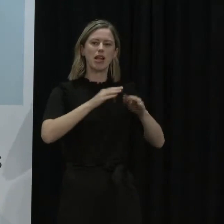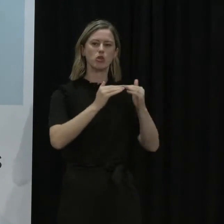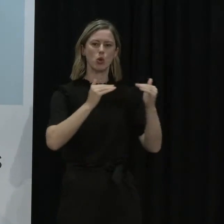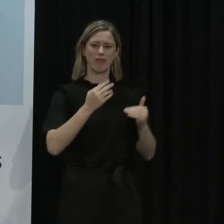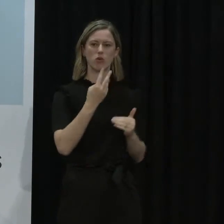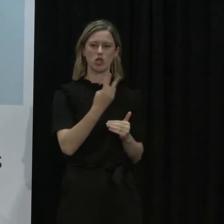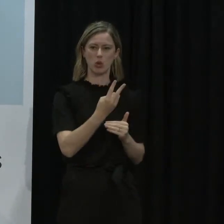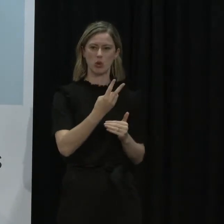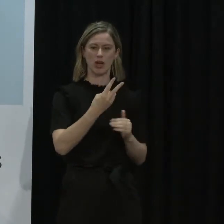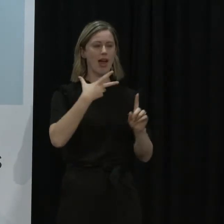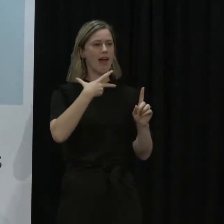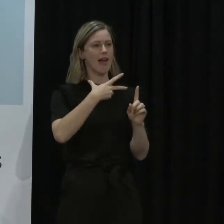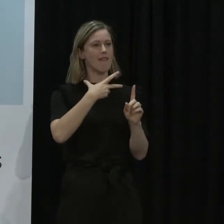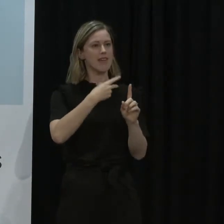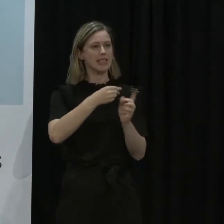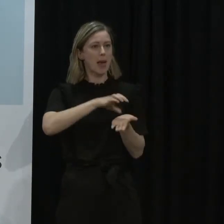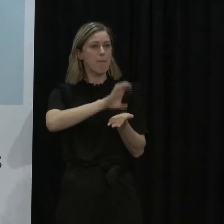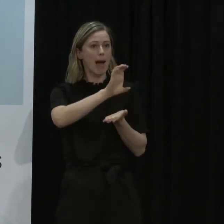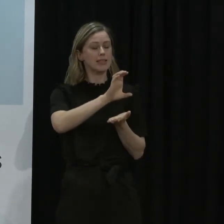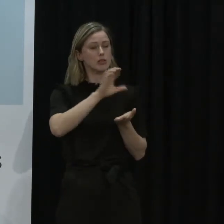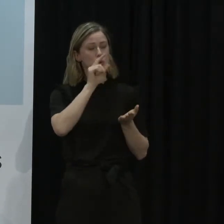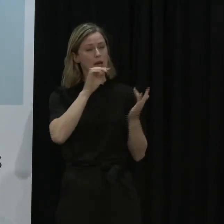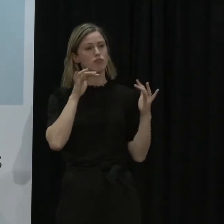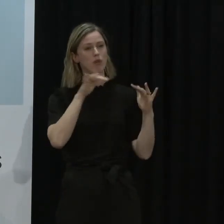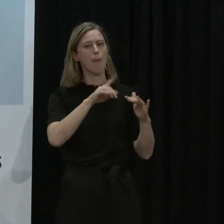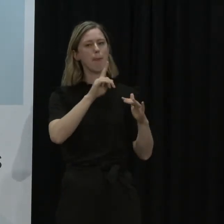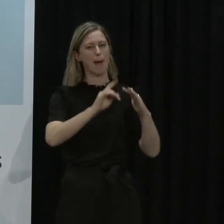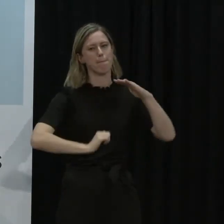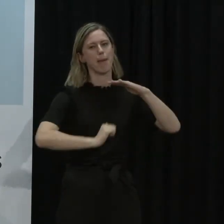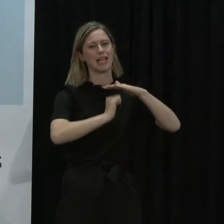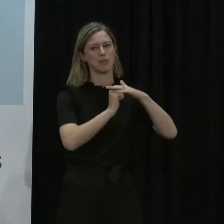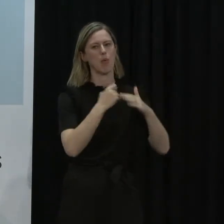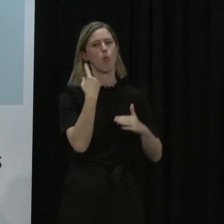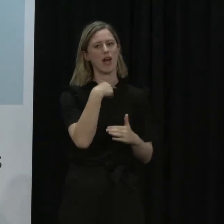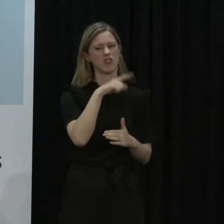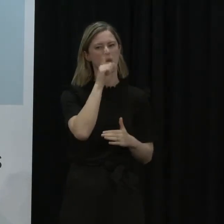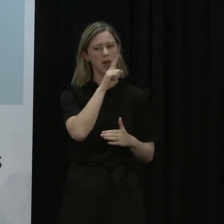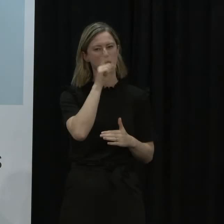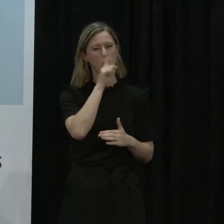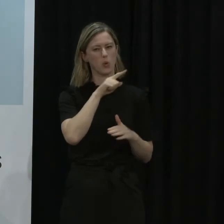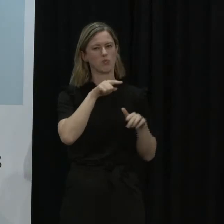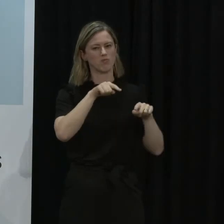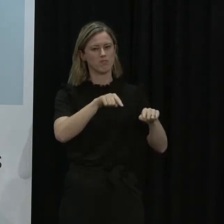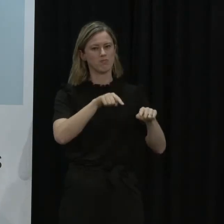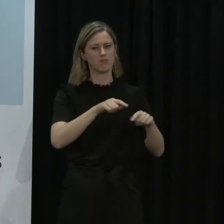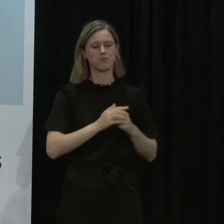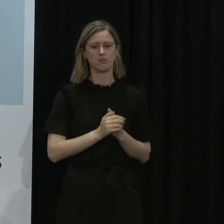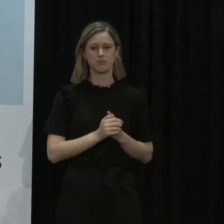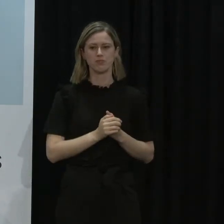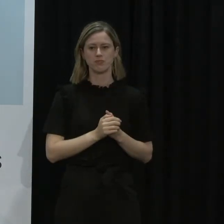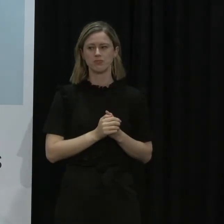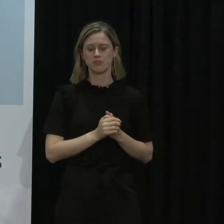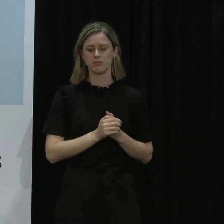can gather again safely. At re,